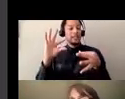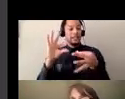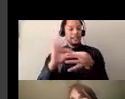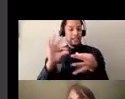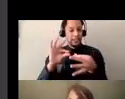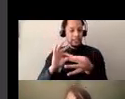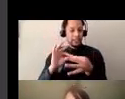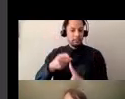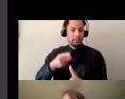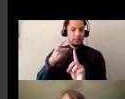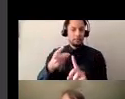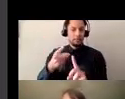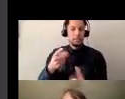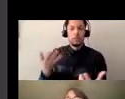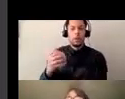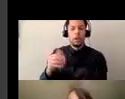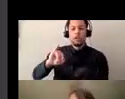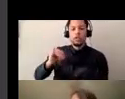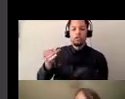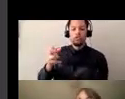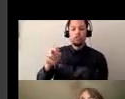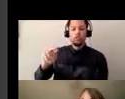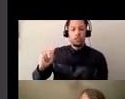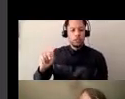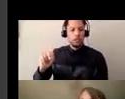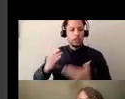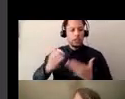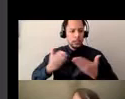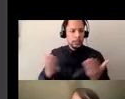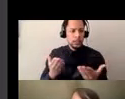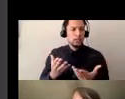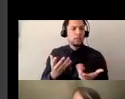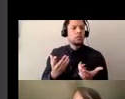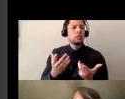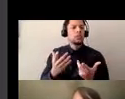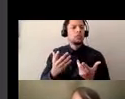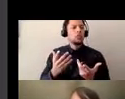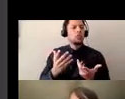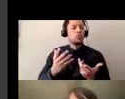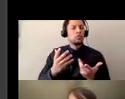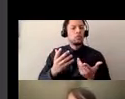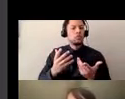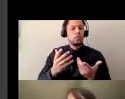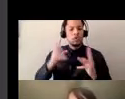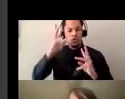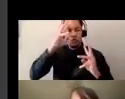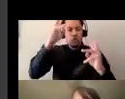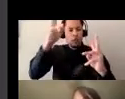to create connection resources and services for more inclusive life.